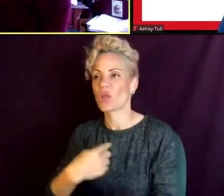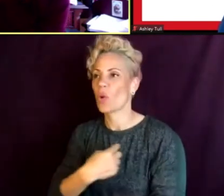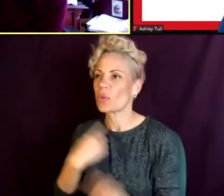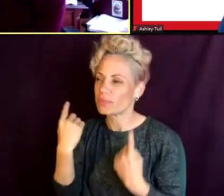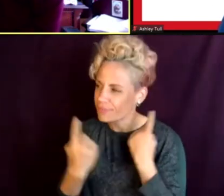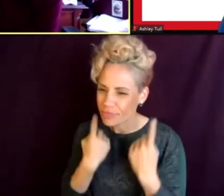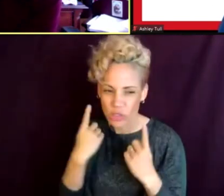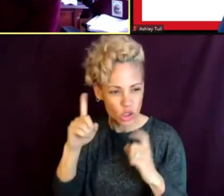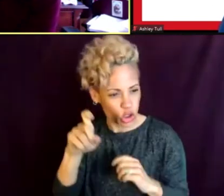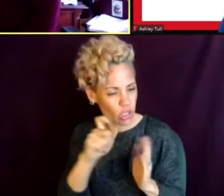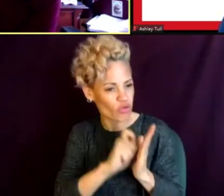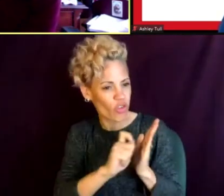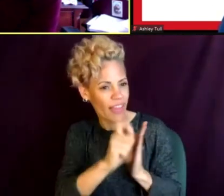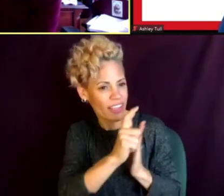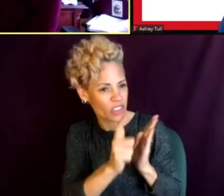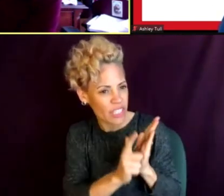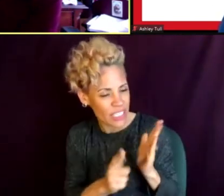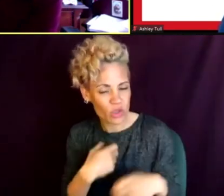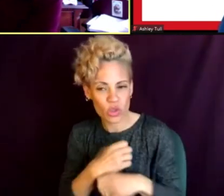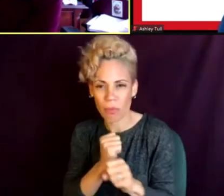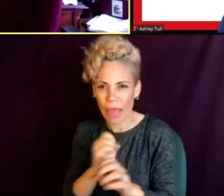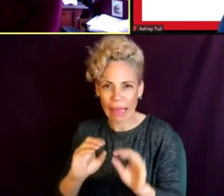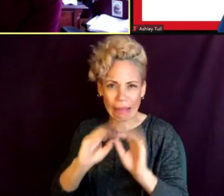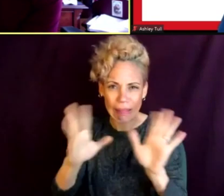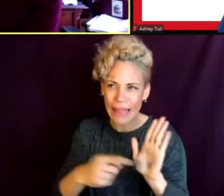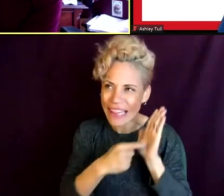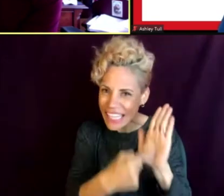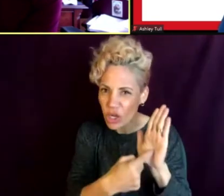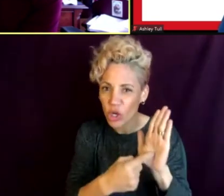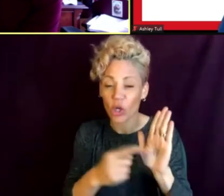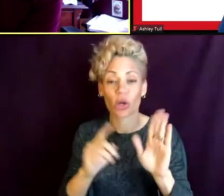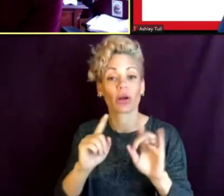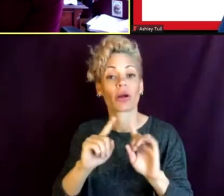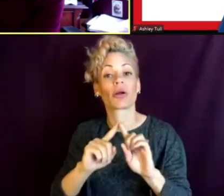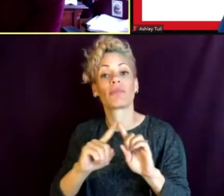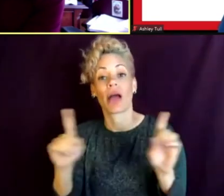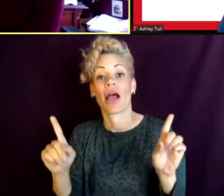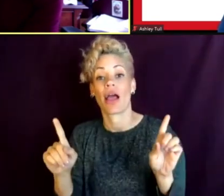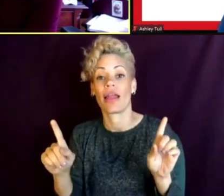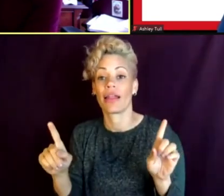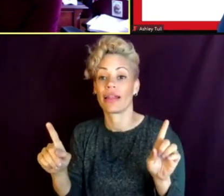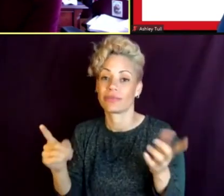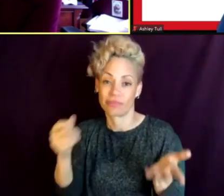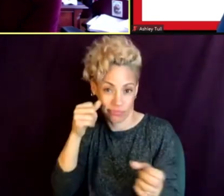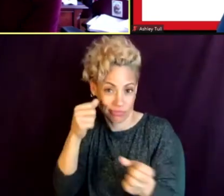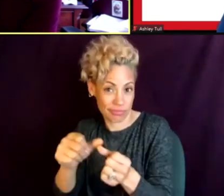to make it clear. But as I said earlier, concern was,